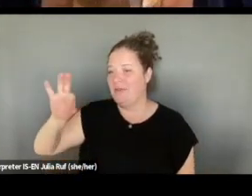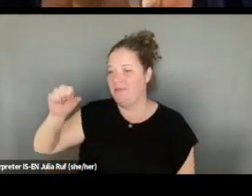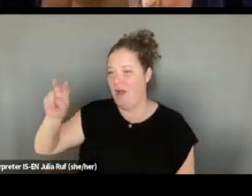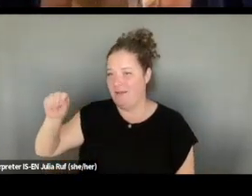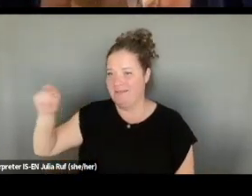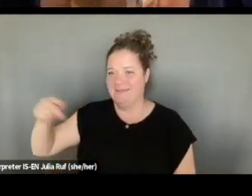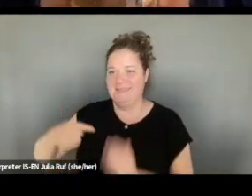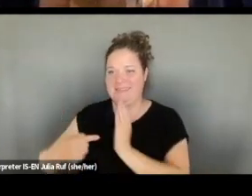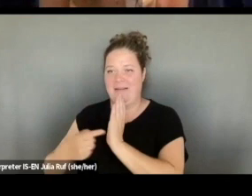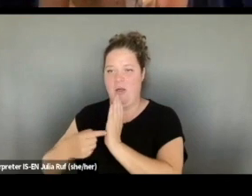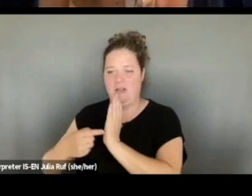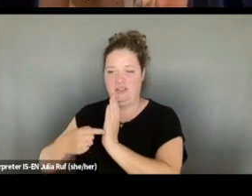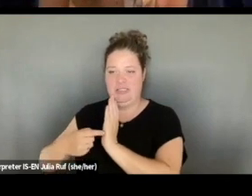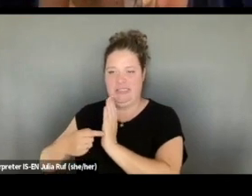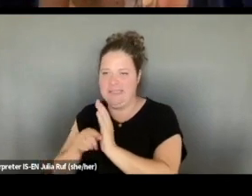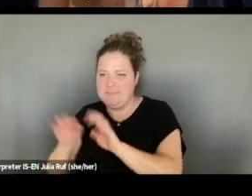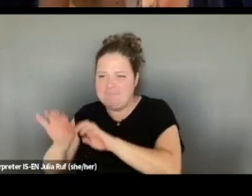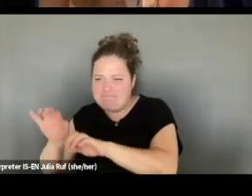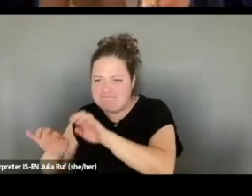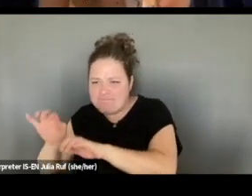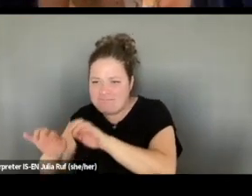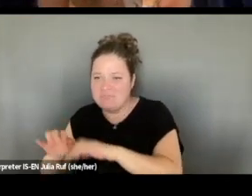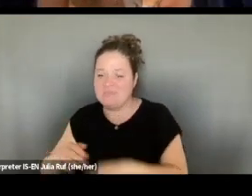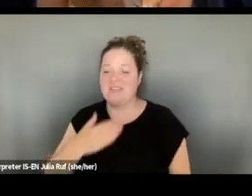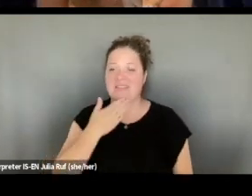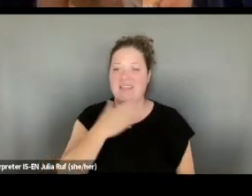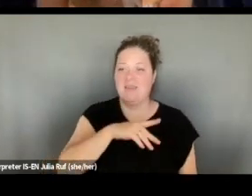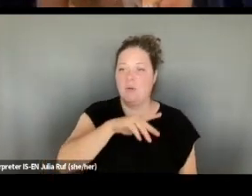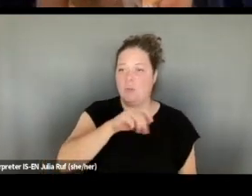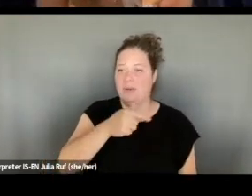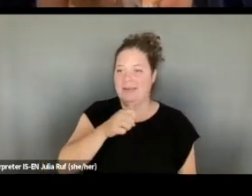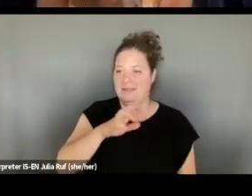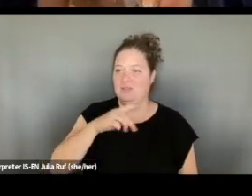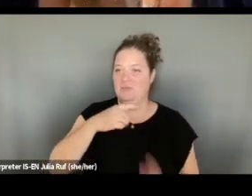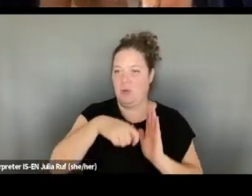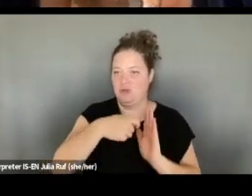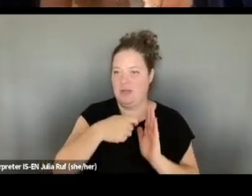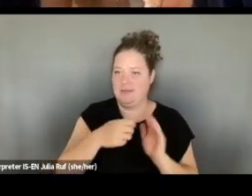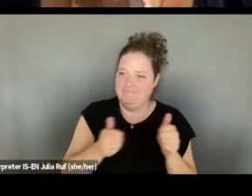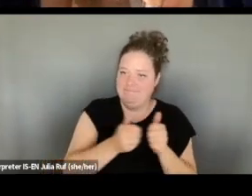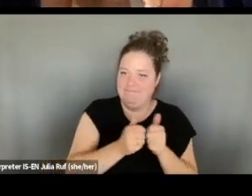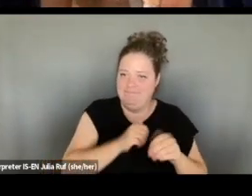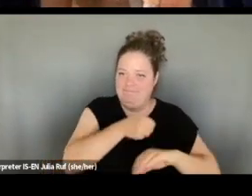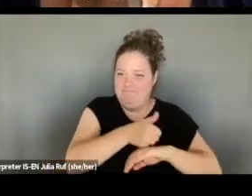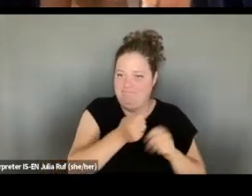wheel here, and Peter, who is working on this project together with